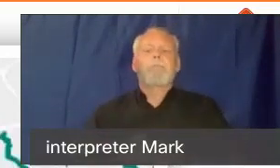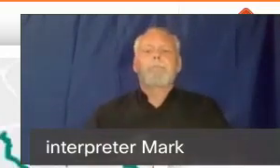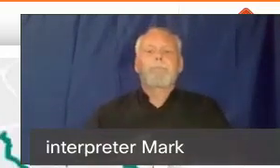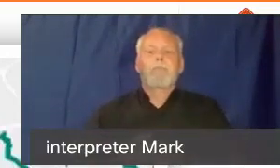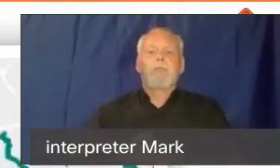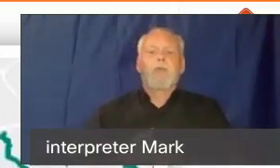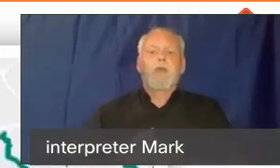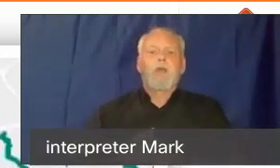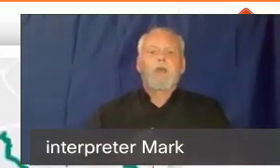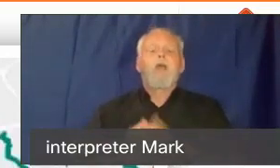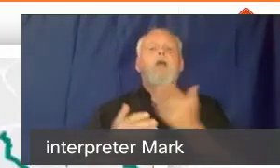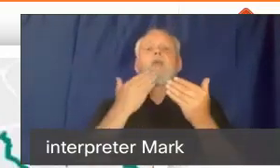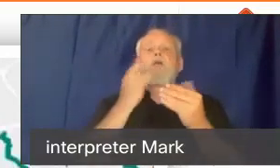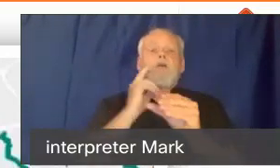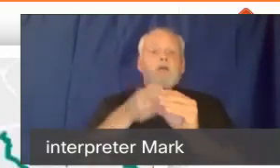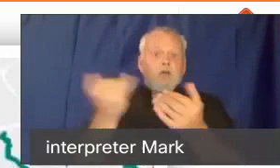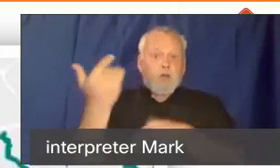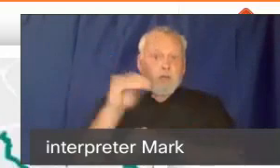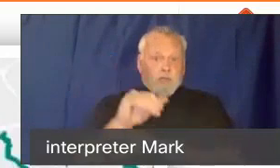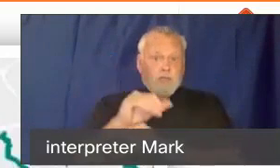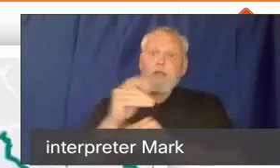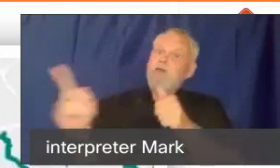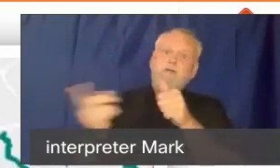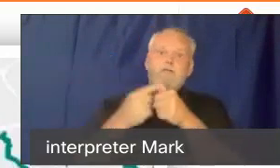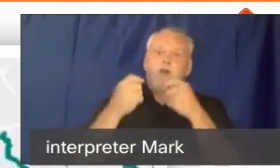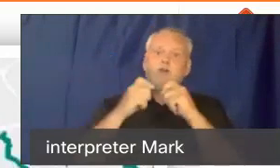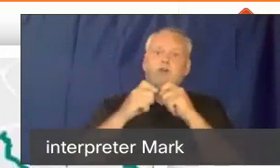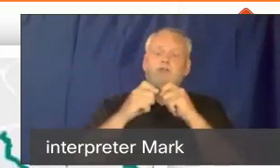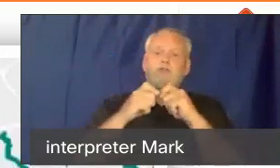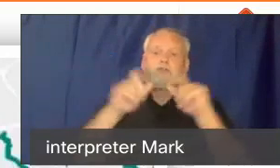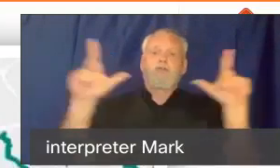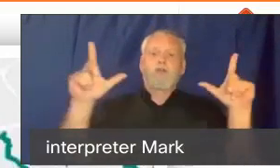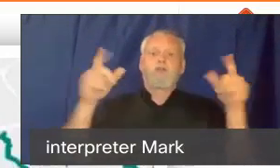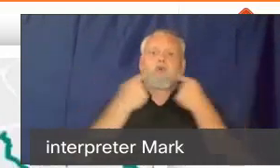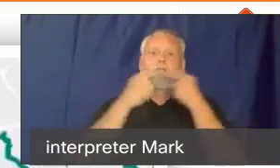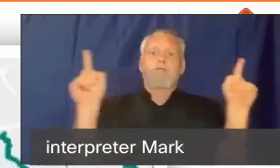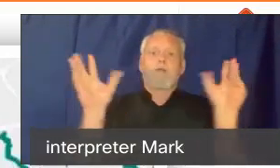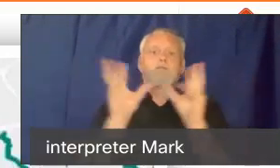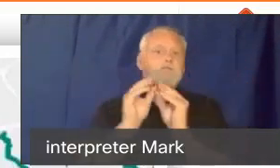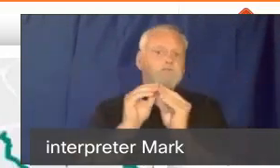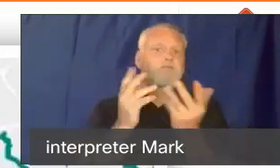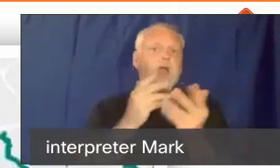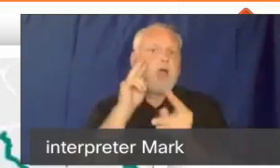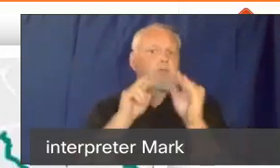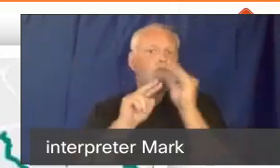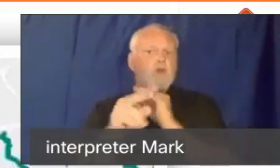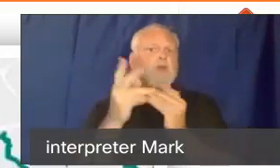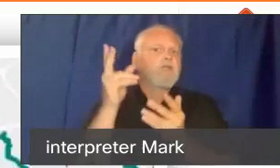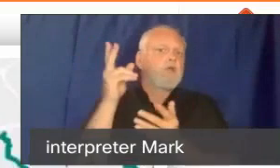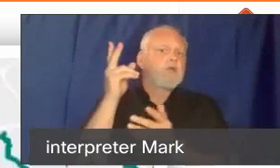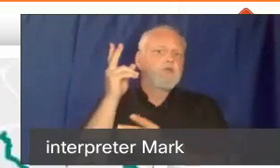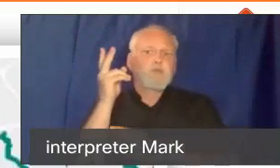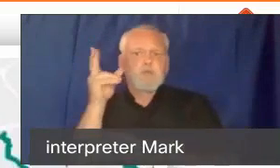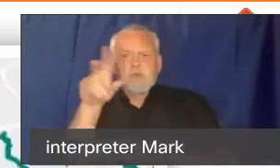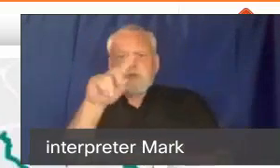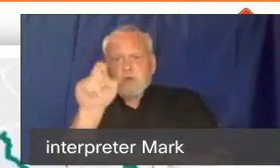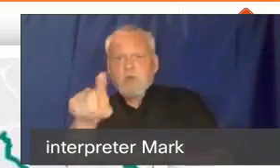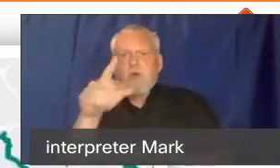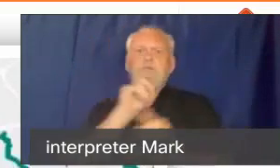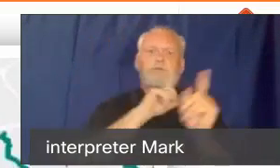This is our 1st virtual public meeting, so I look forward to hearing the questions and answers after the presentation.